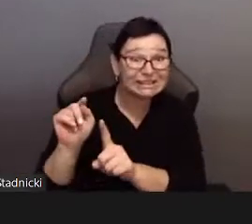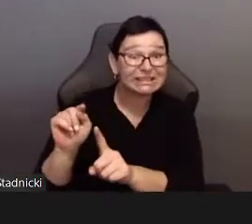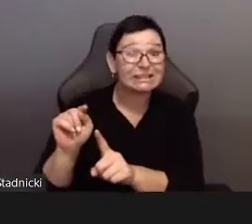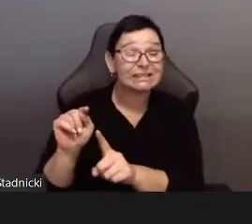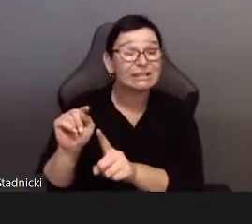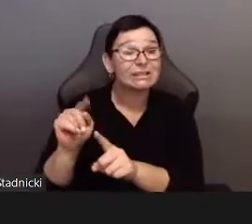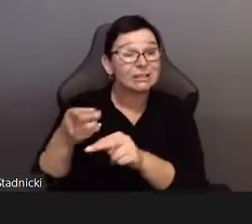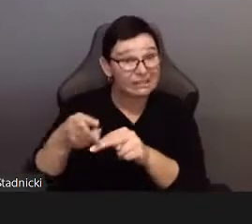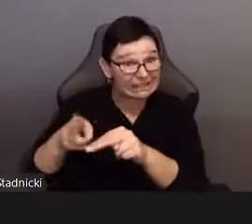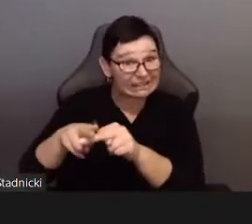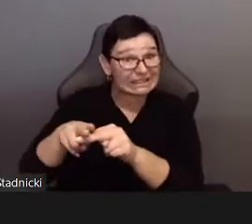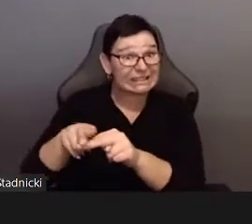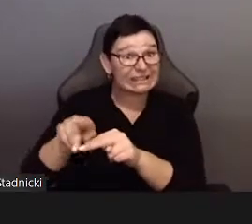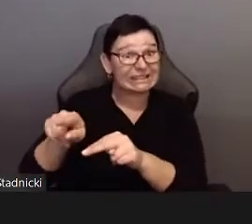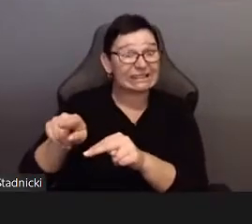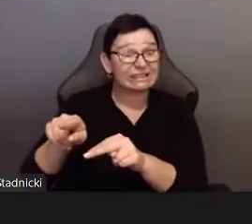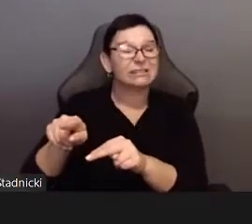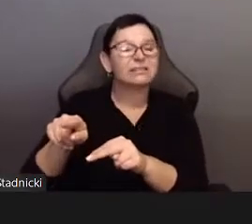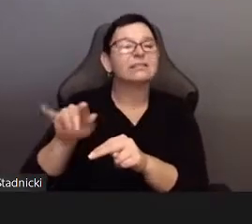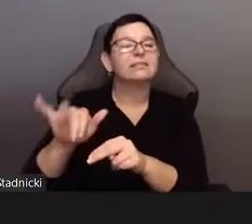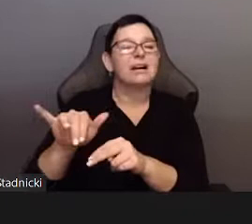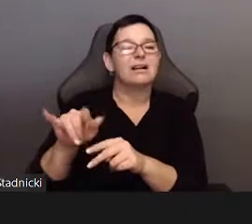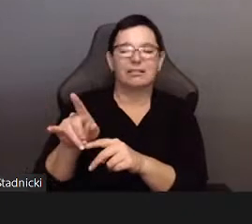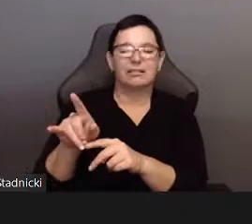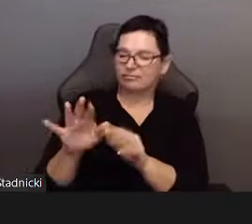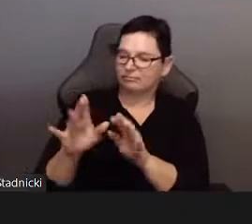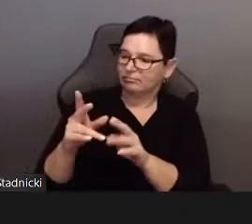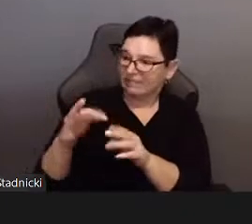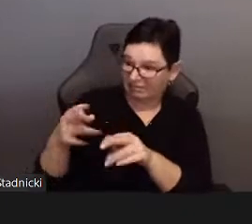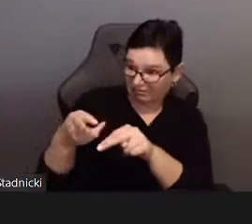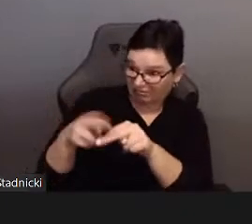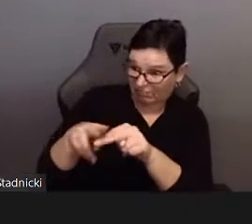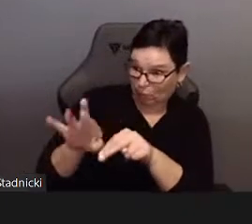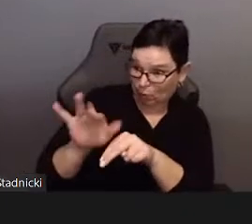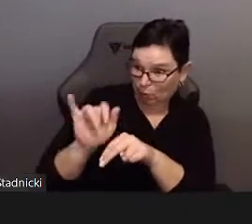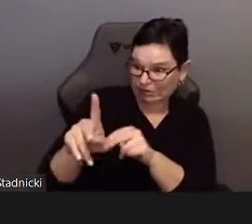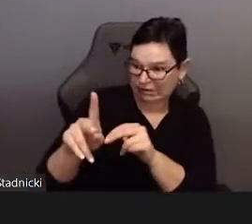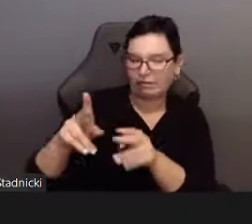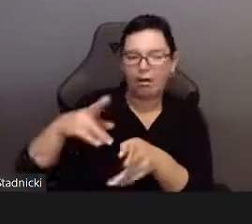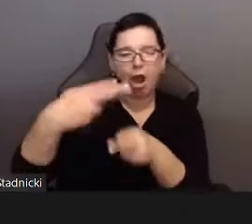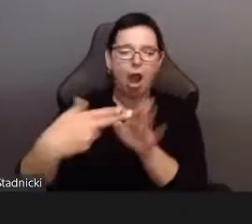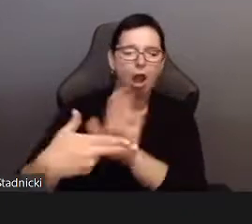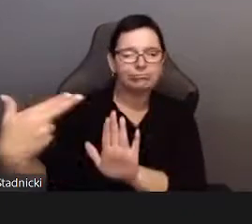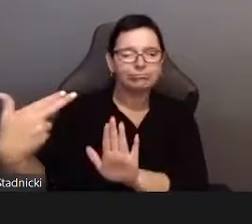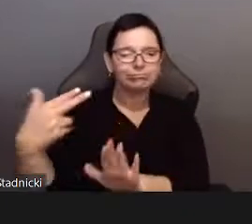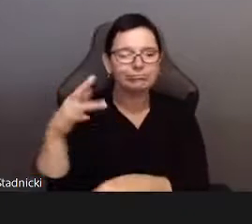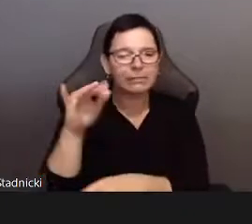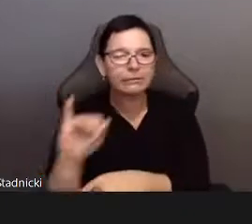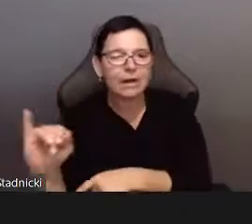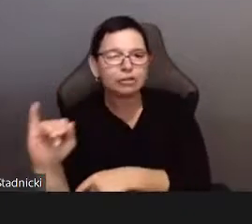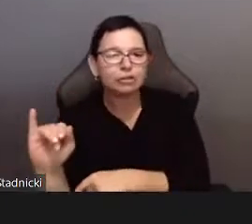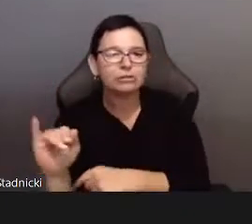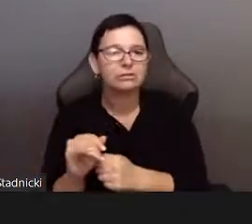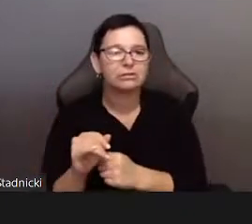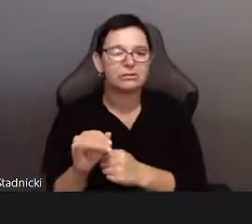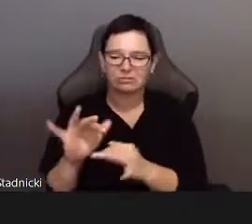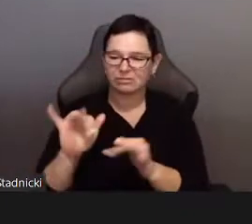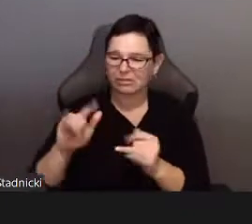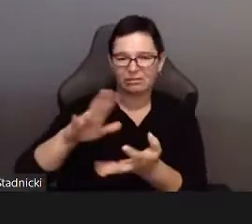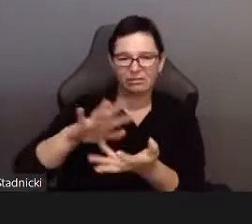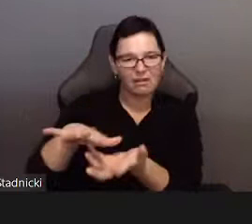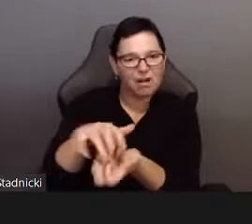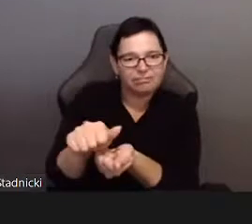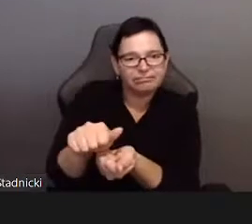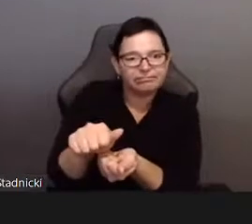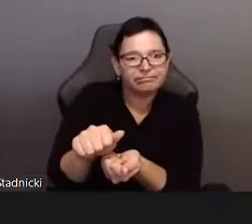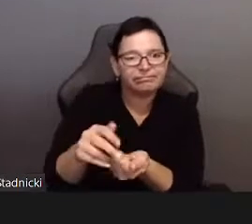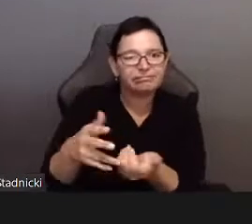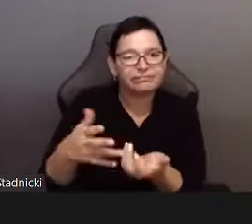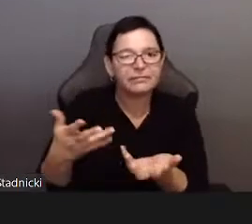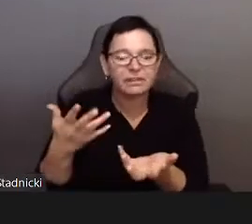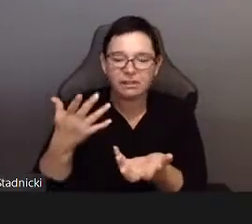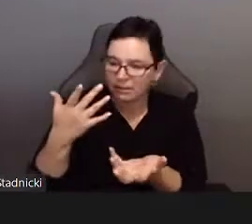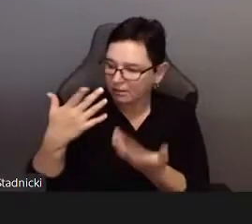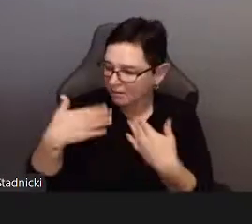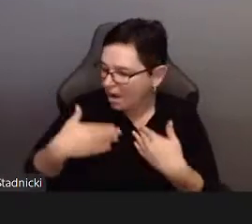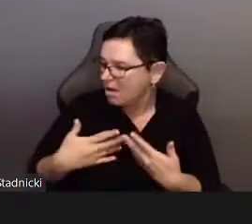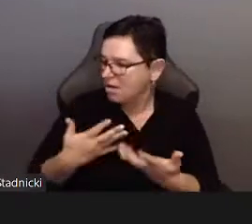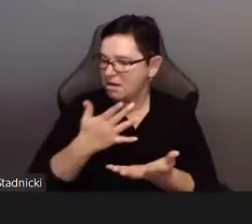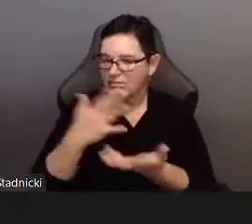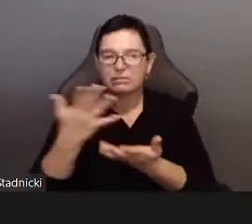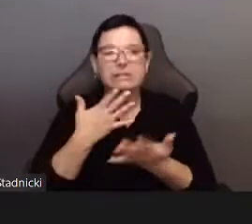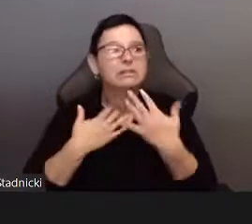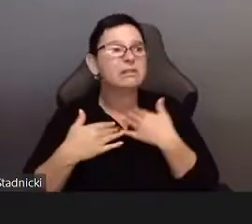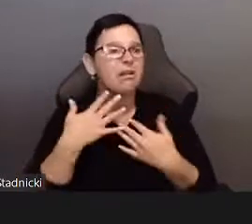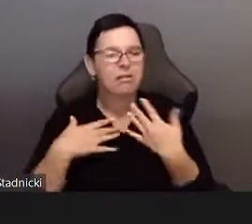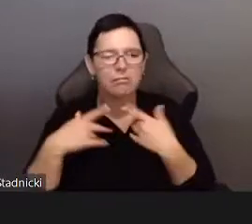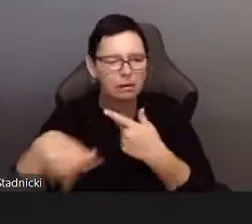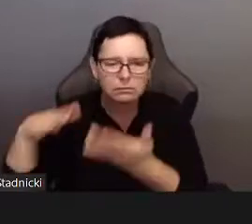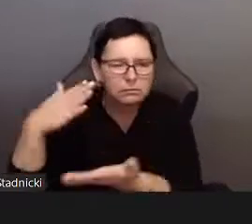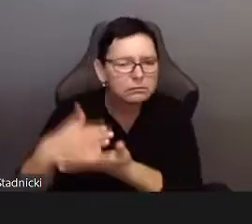Promiscuity foregrounds sex as an irresistibly repeats act.